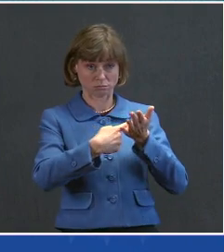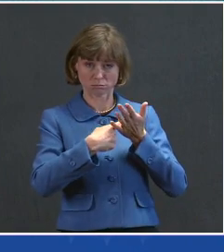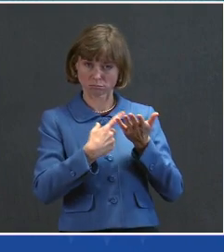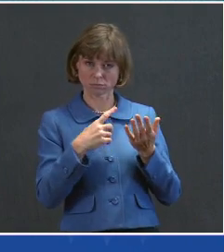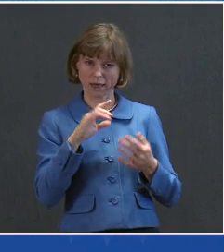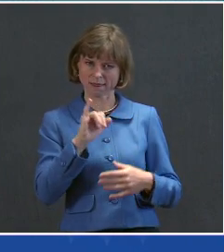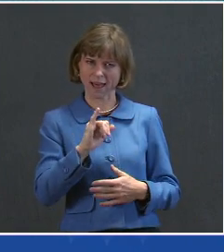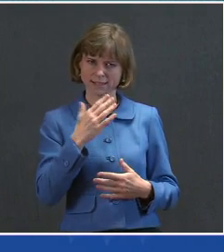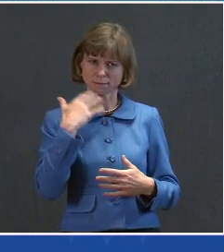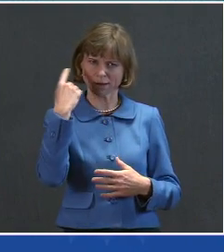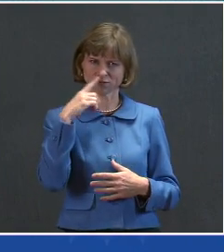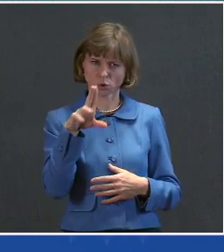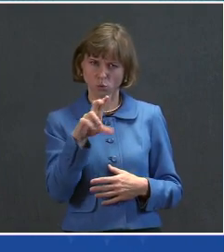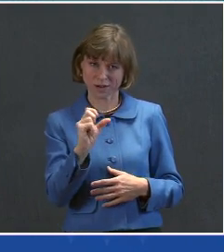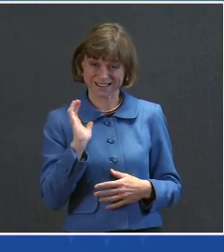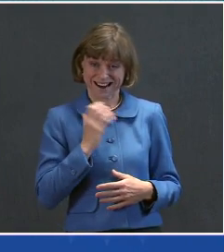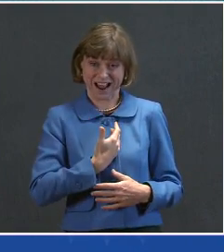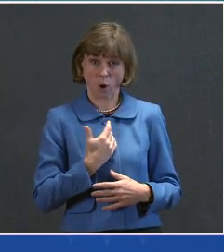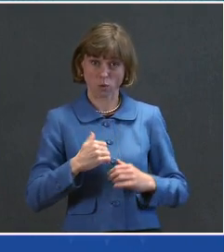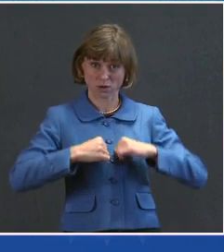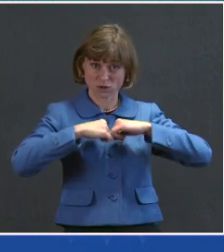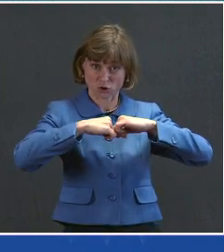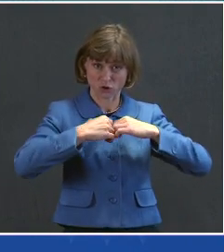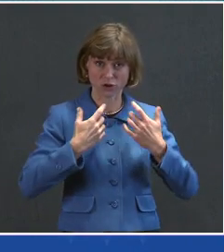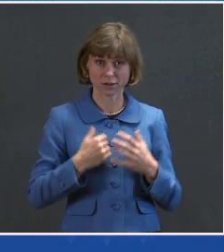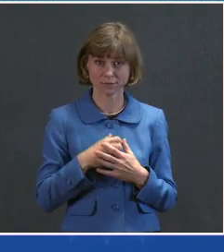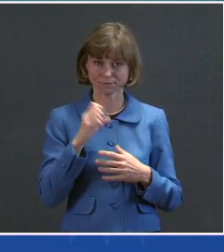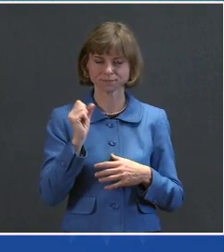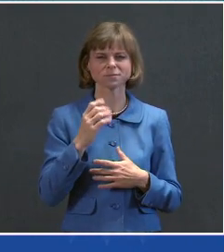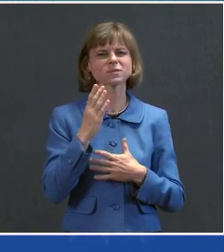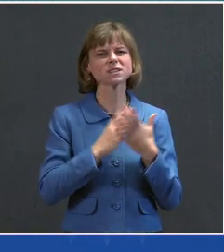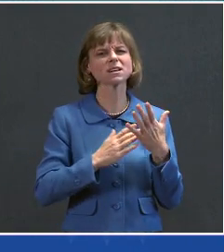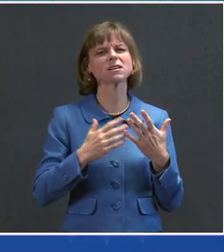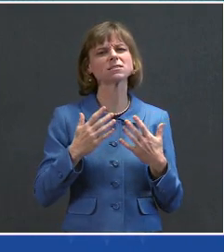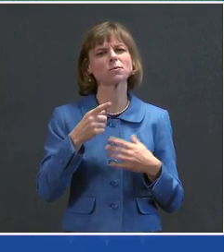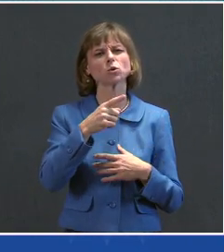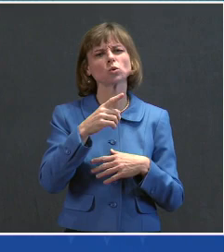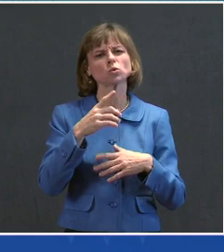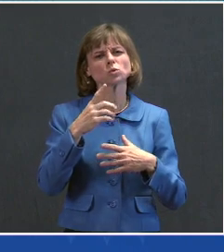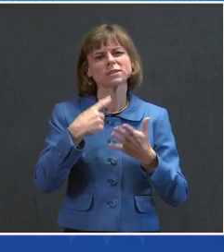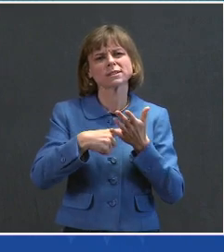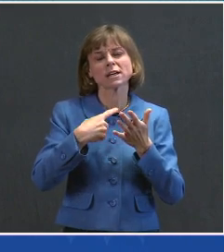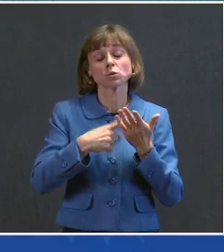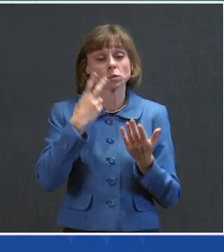There are also areas, some of which you touched on -- of course, depending on where things land with the invitation